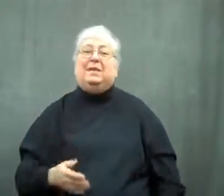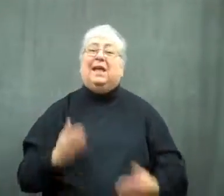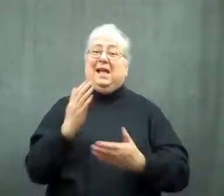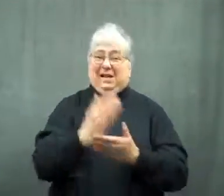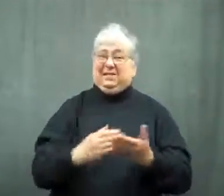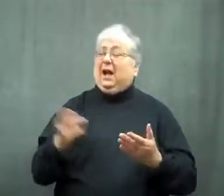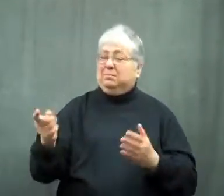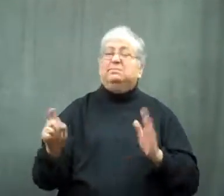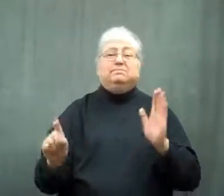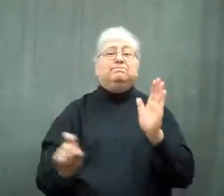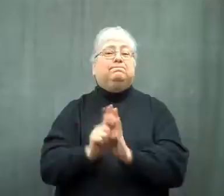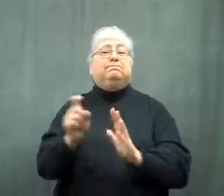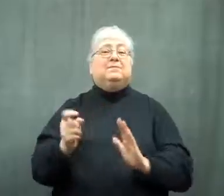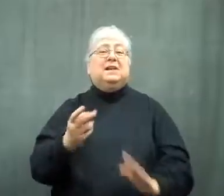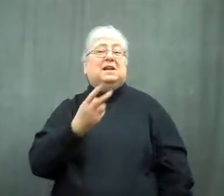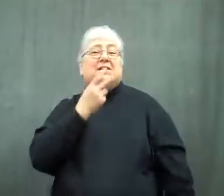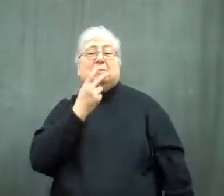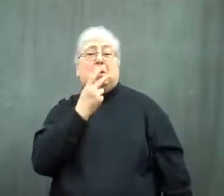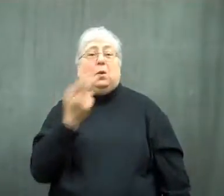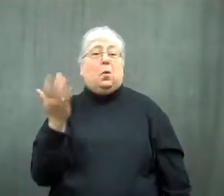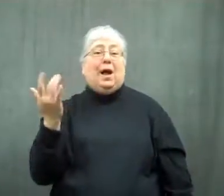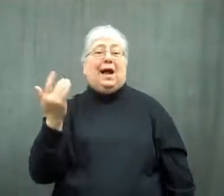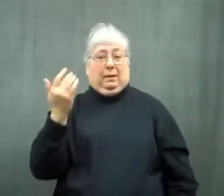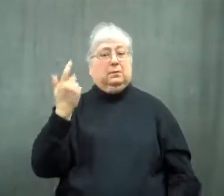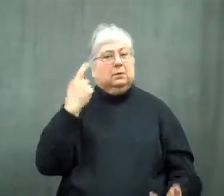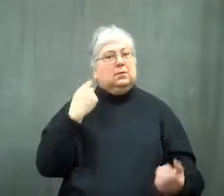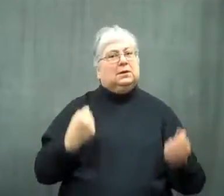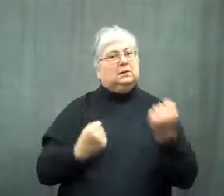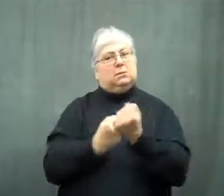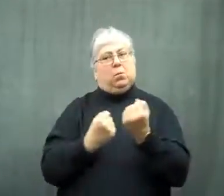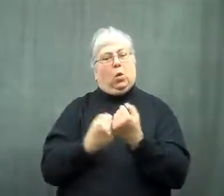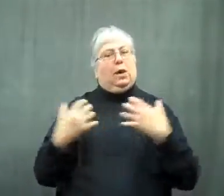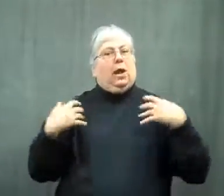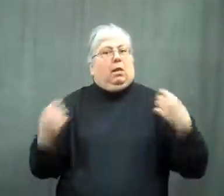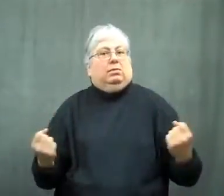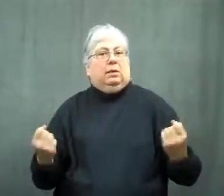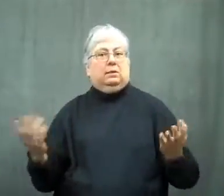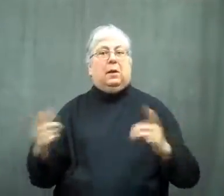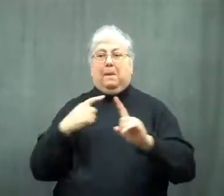Some do this to encourage a healthful atmosphere and to cut the